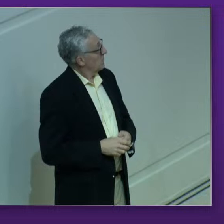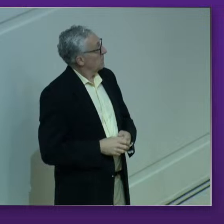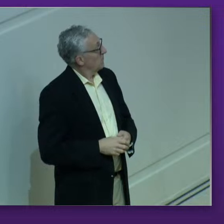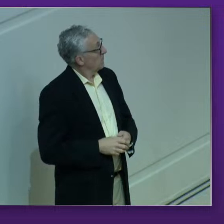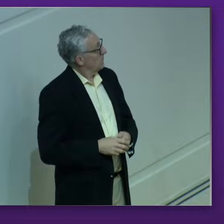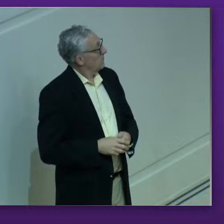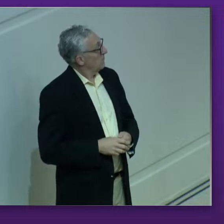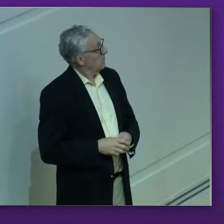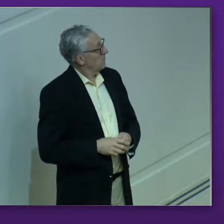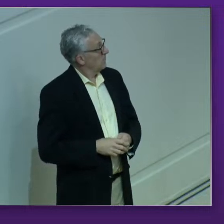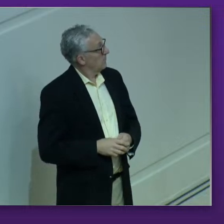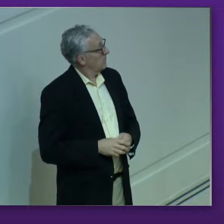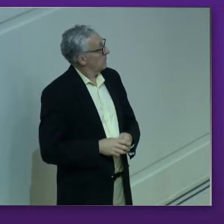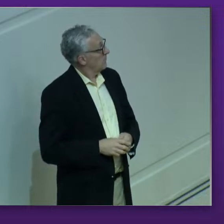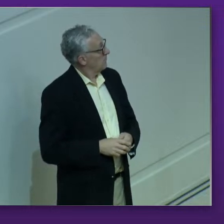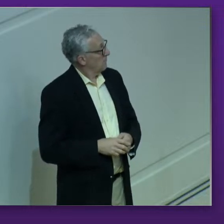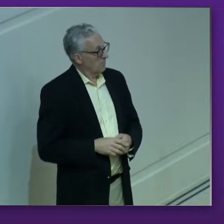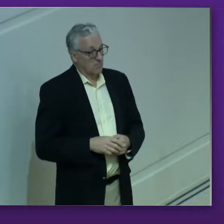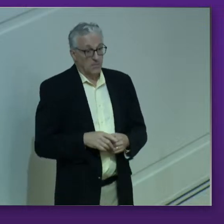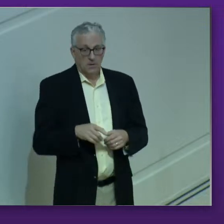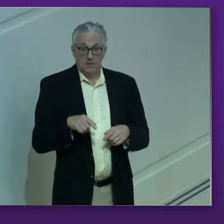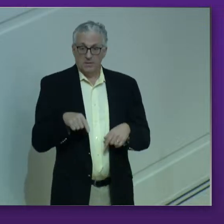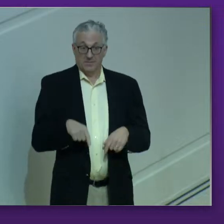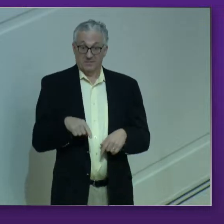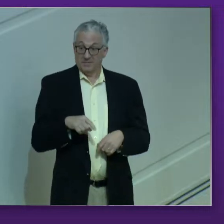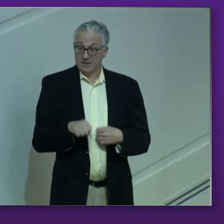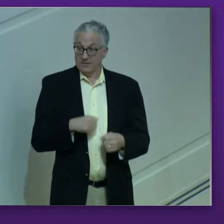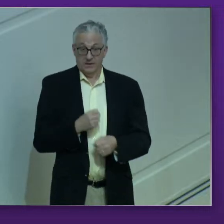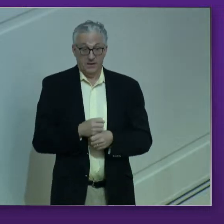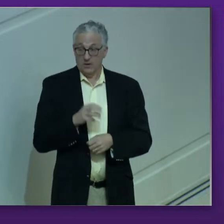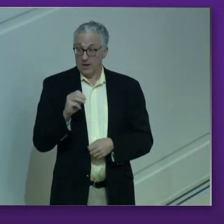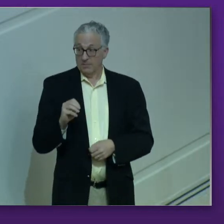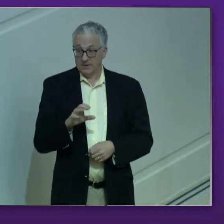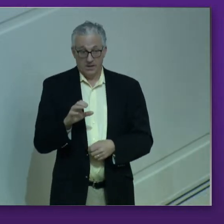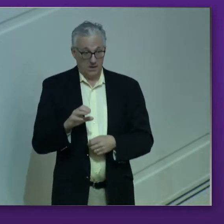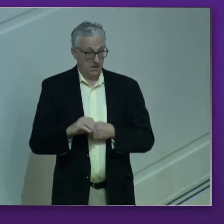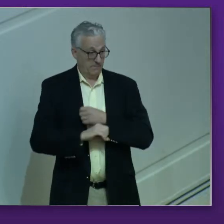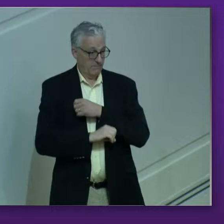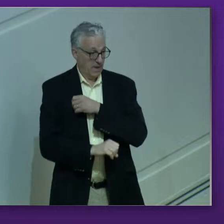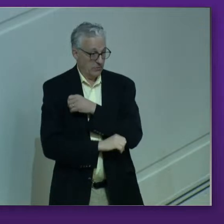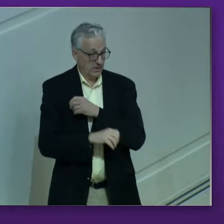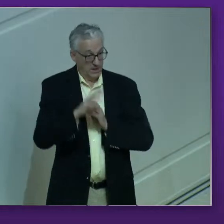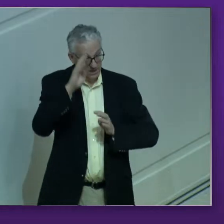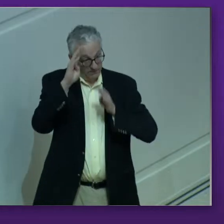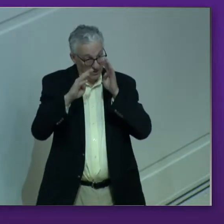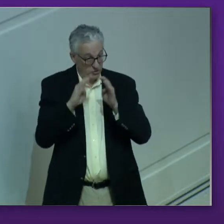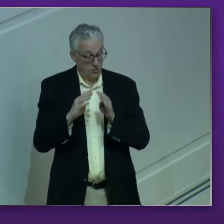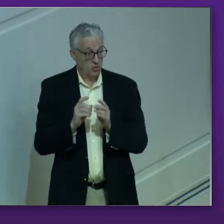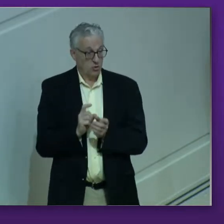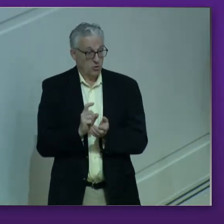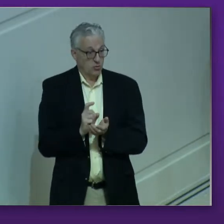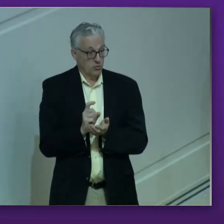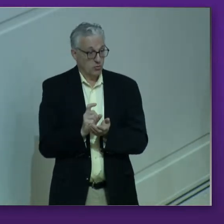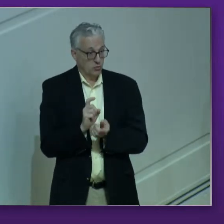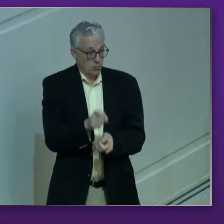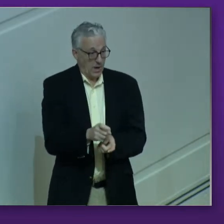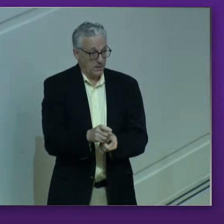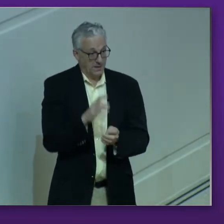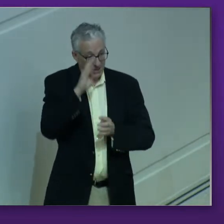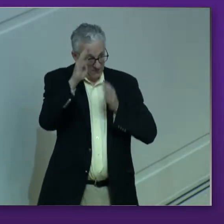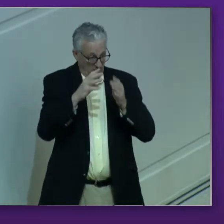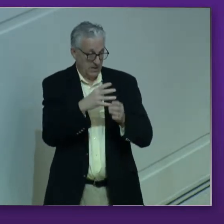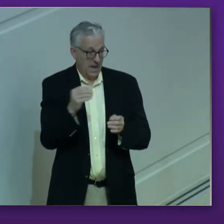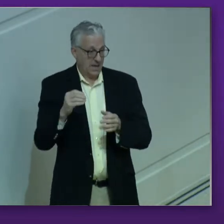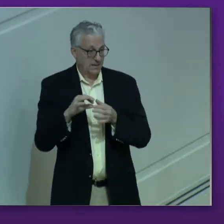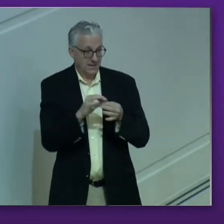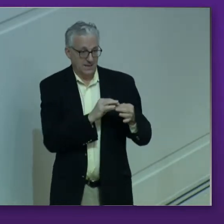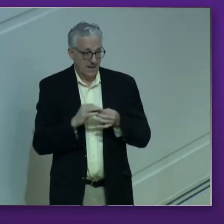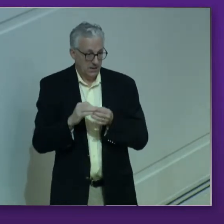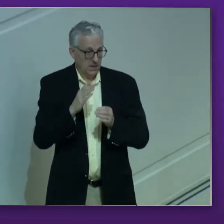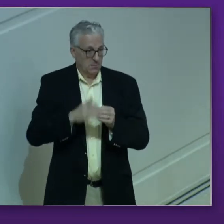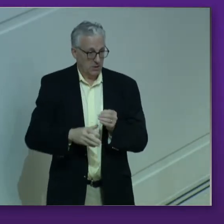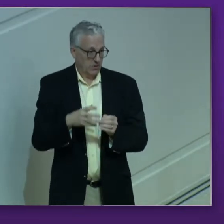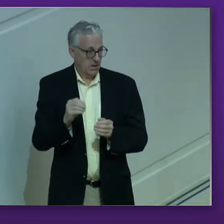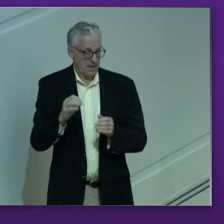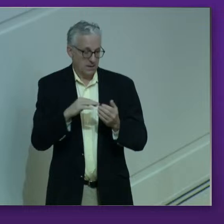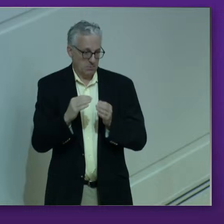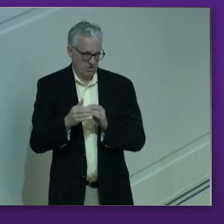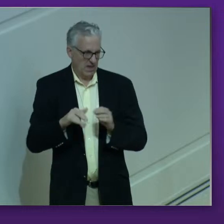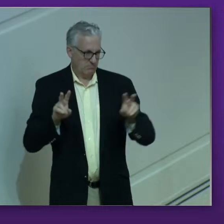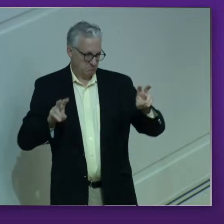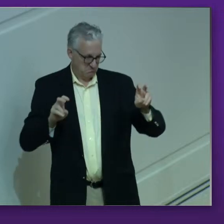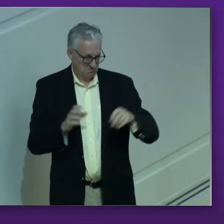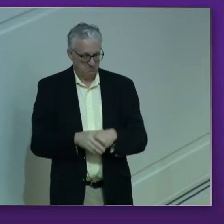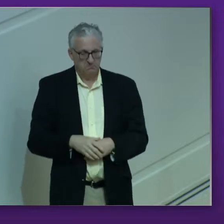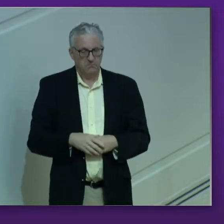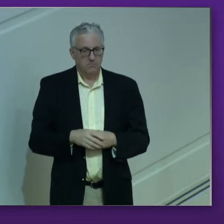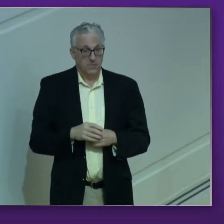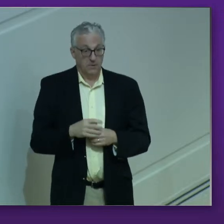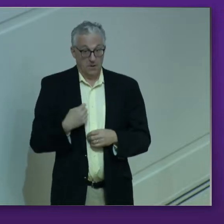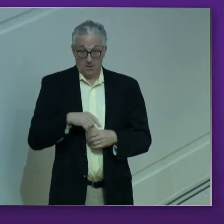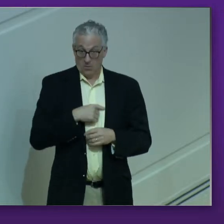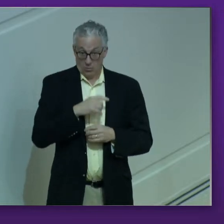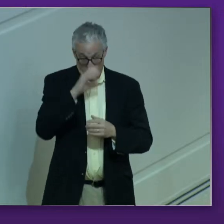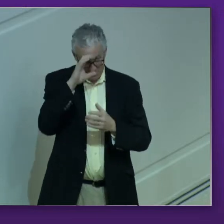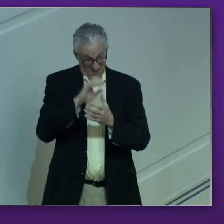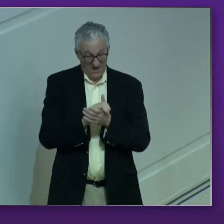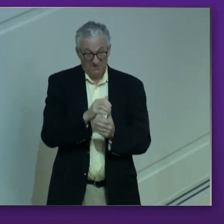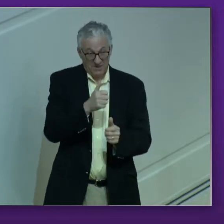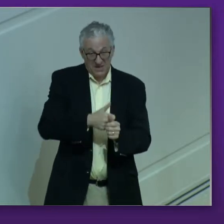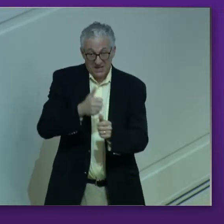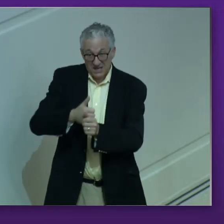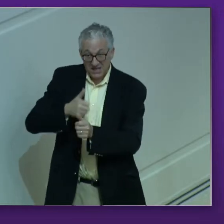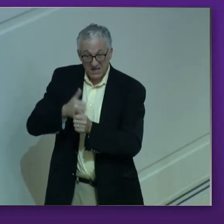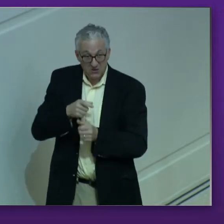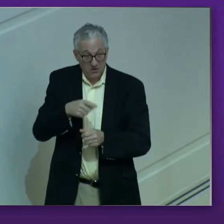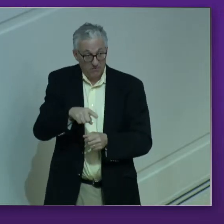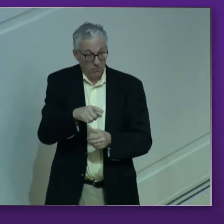THE THEME FOR THIS YEAR'S MC